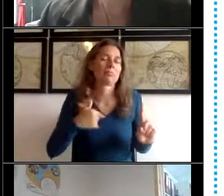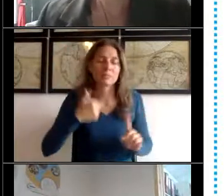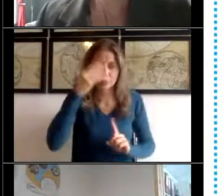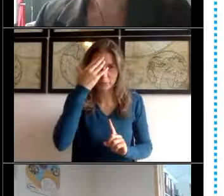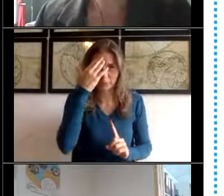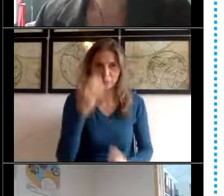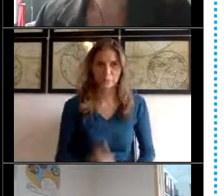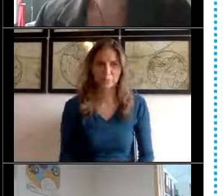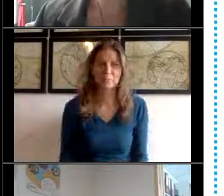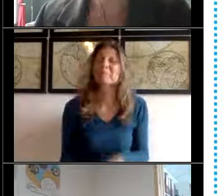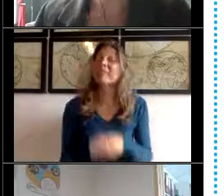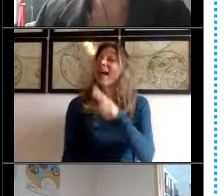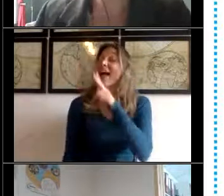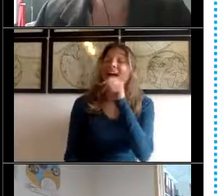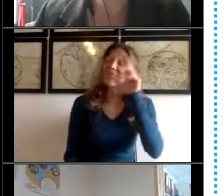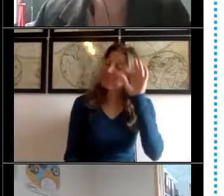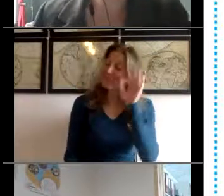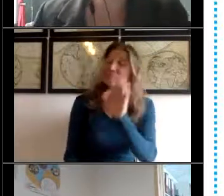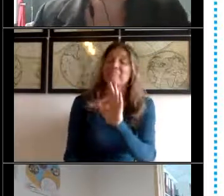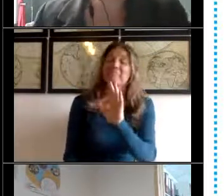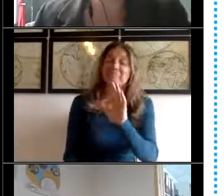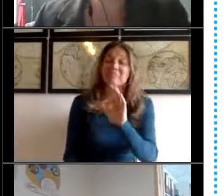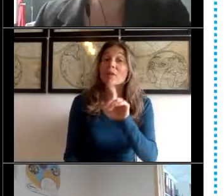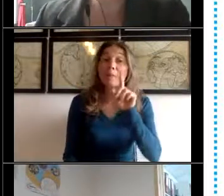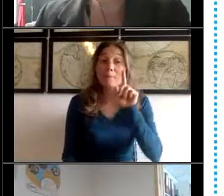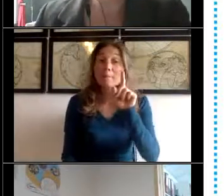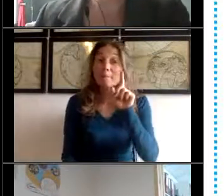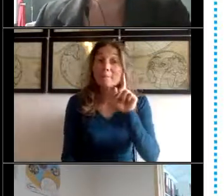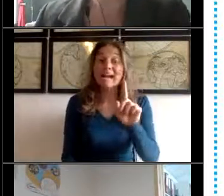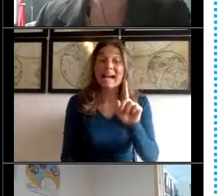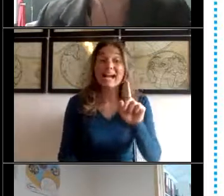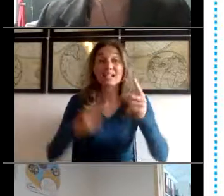At this moment we, all the partners are learning